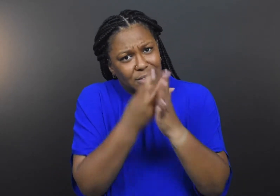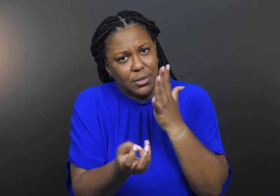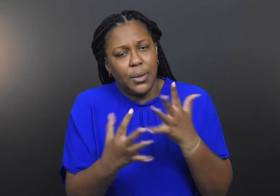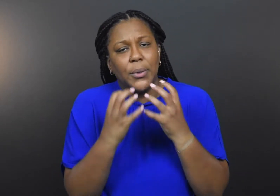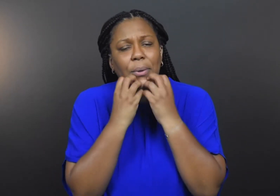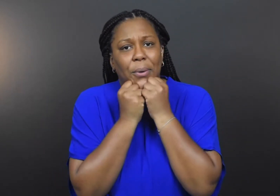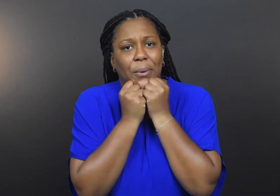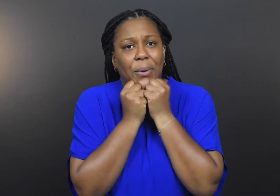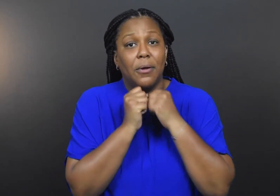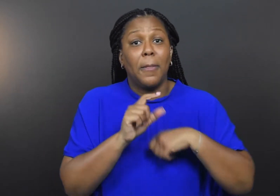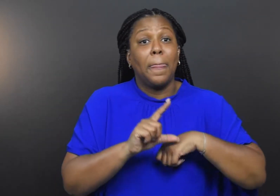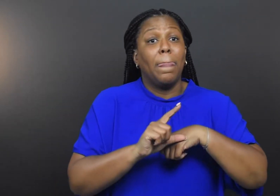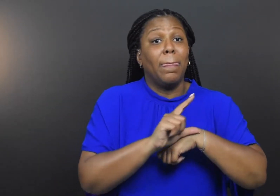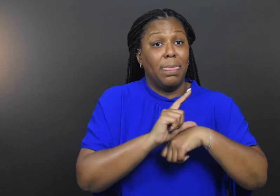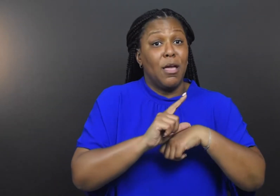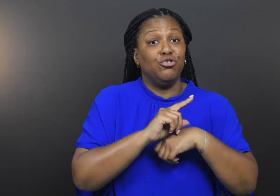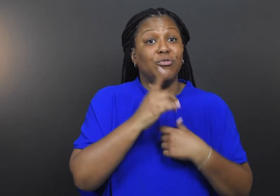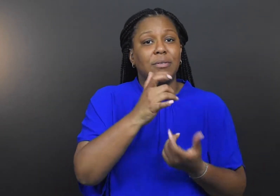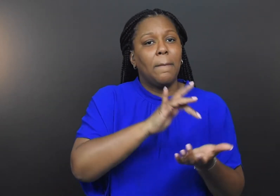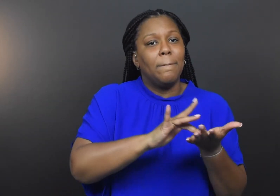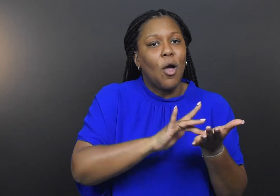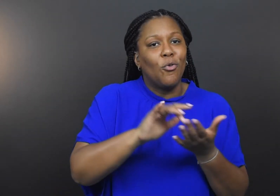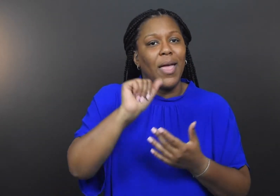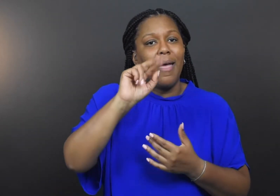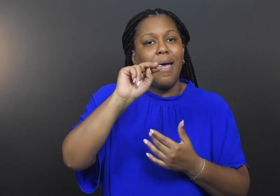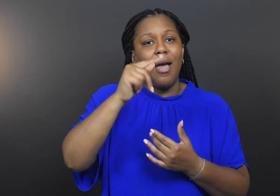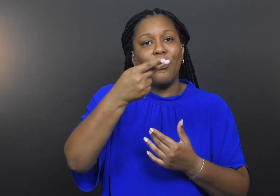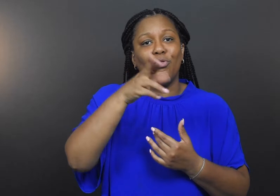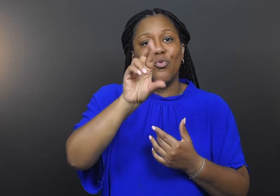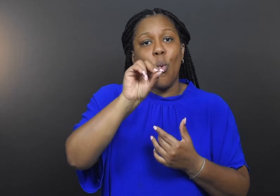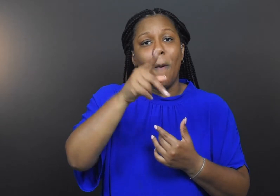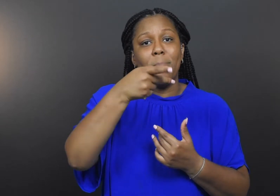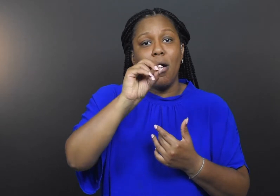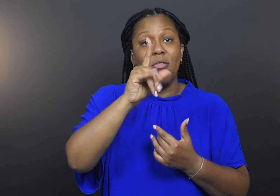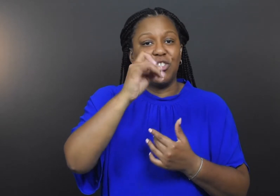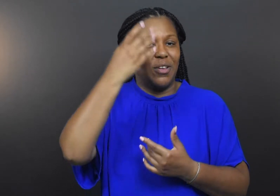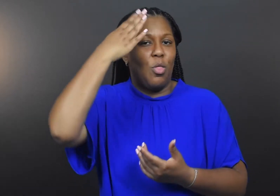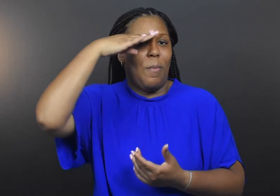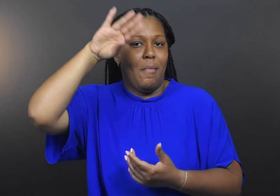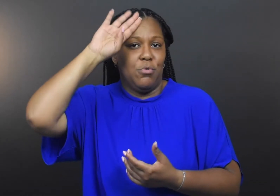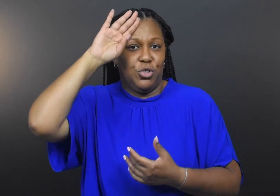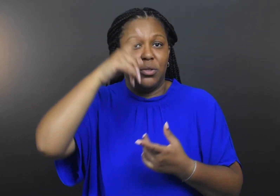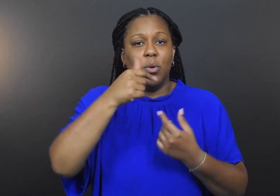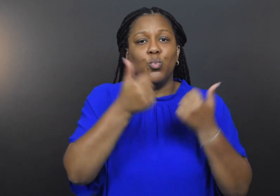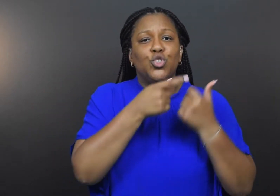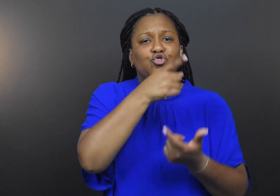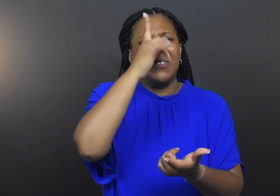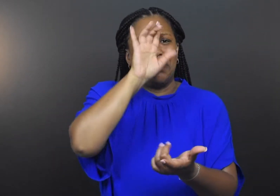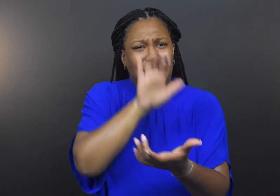and Leandris, who is a medical anthropologist, believes in the power of storytelling.